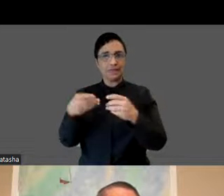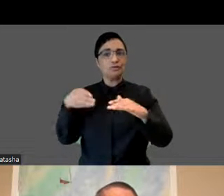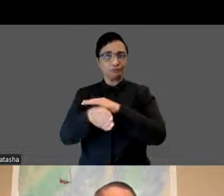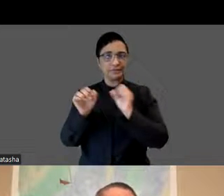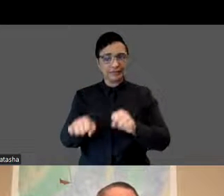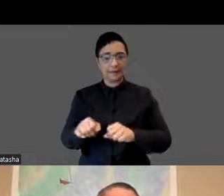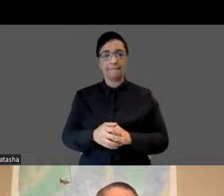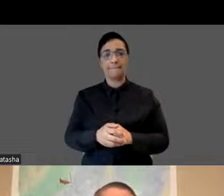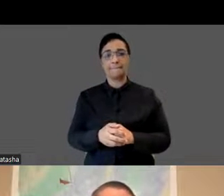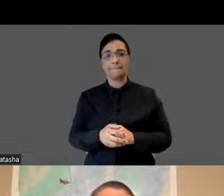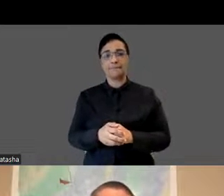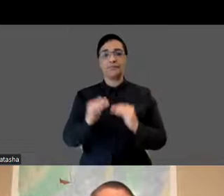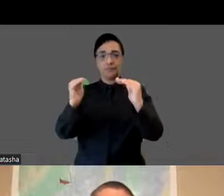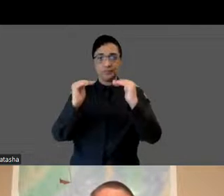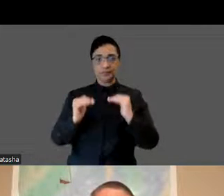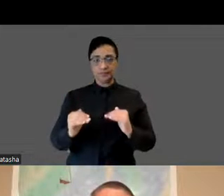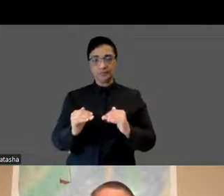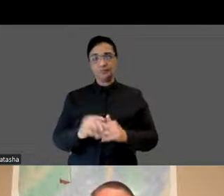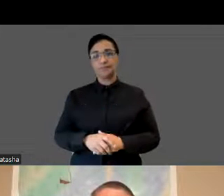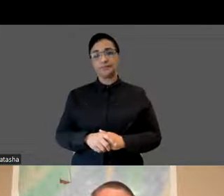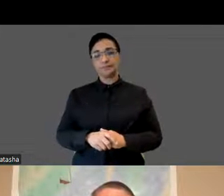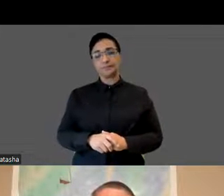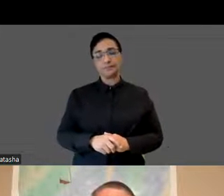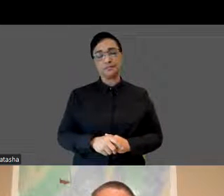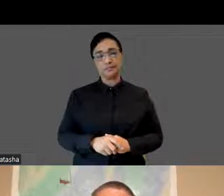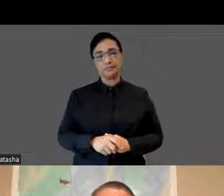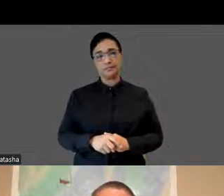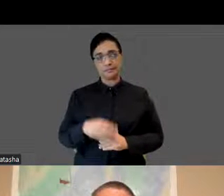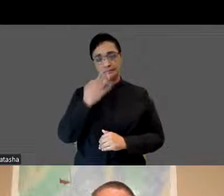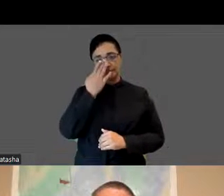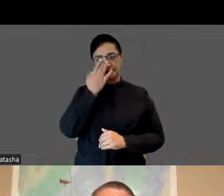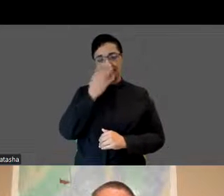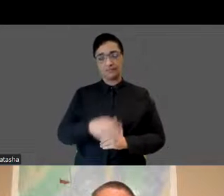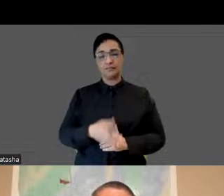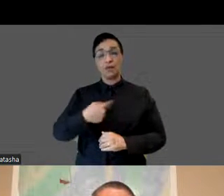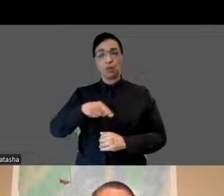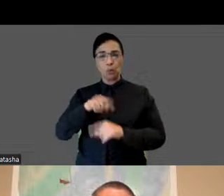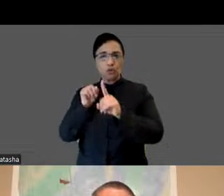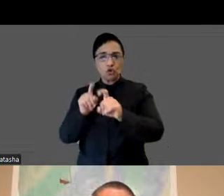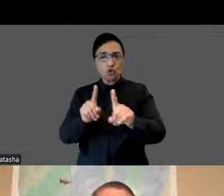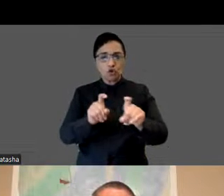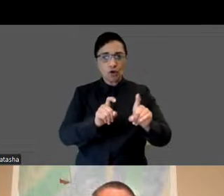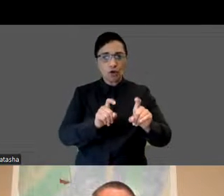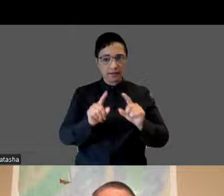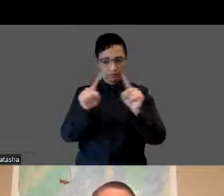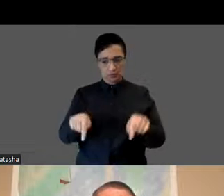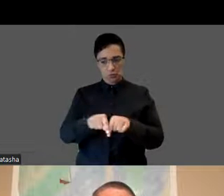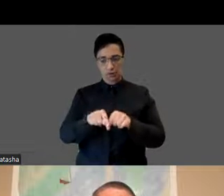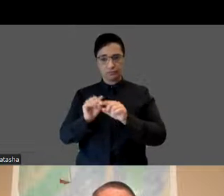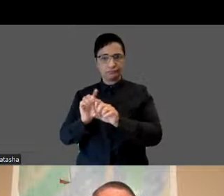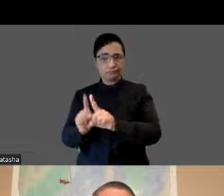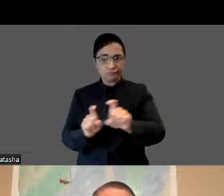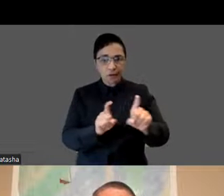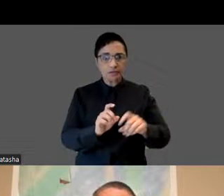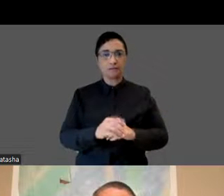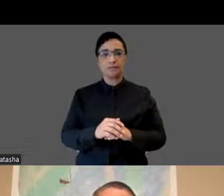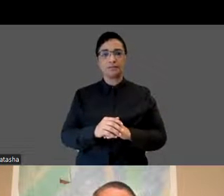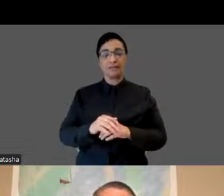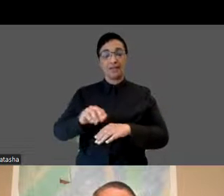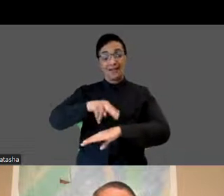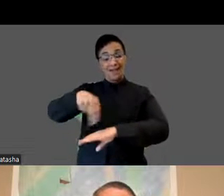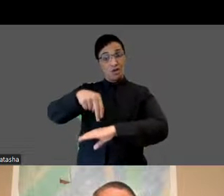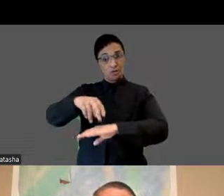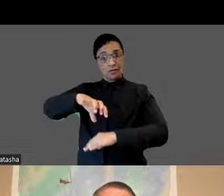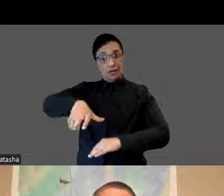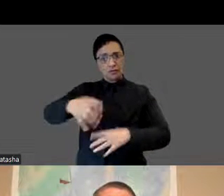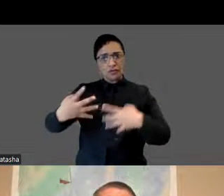In terms of we ask on the survey, what type of national disability data do they have available,